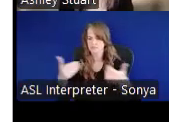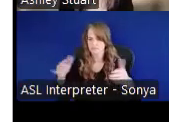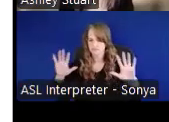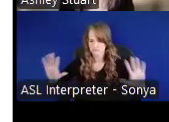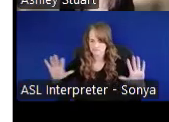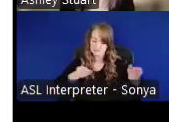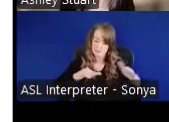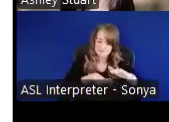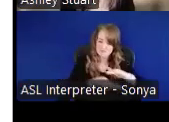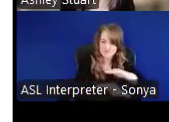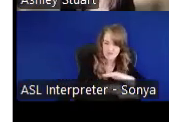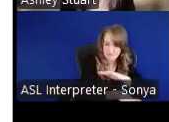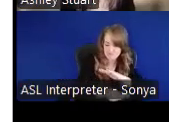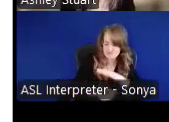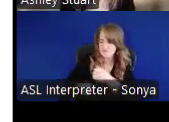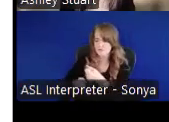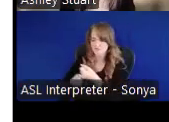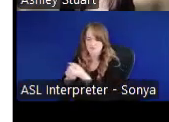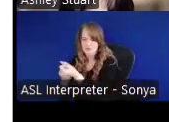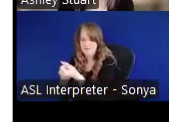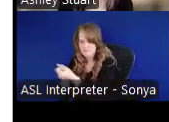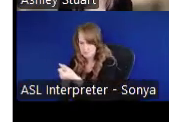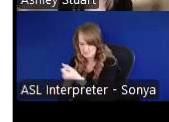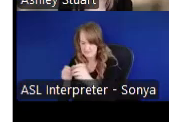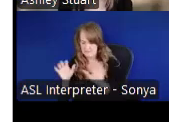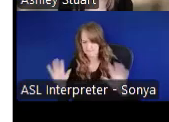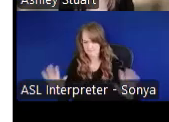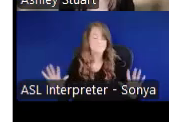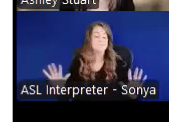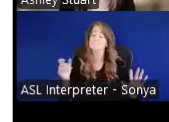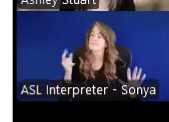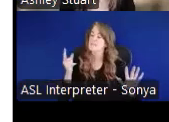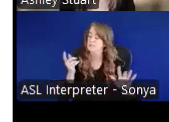versus reinforcement. And it's a subtle difference, but it's a